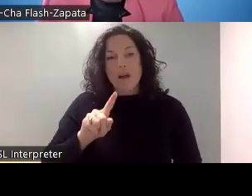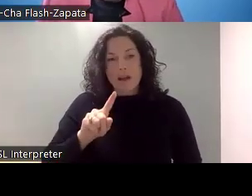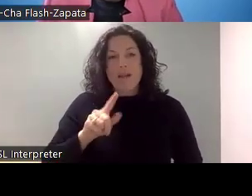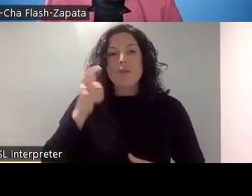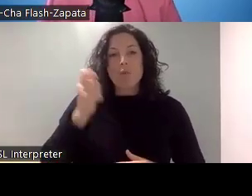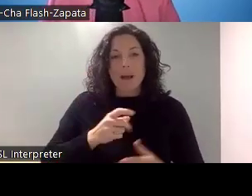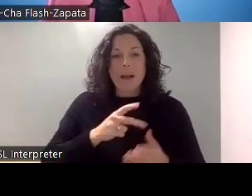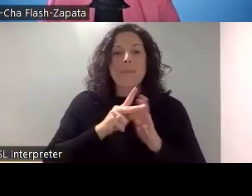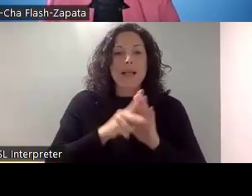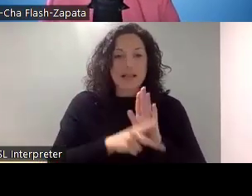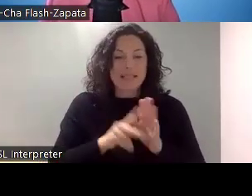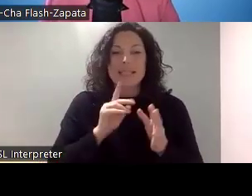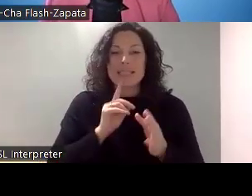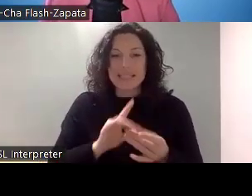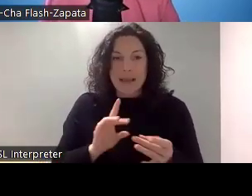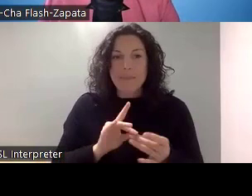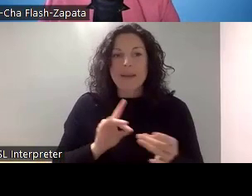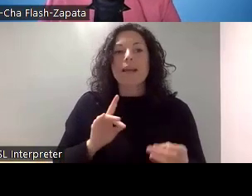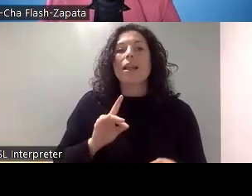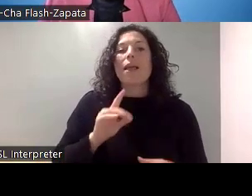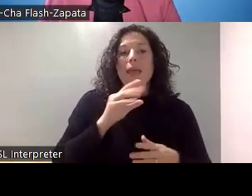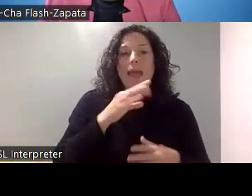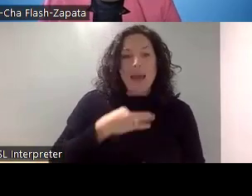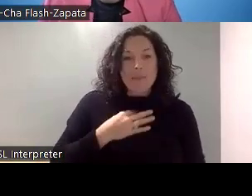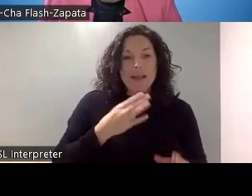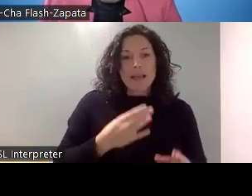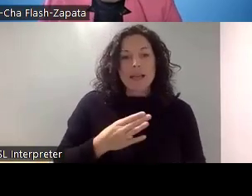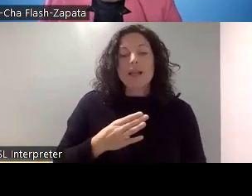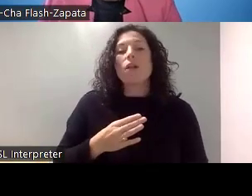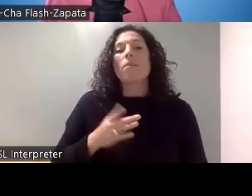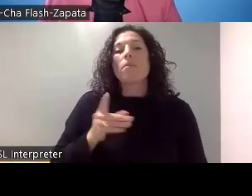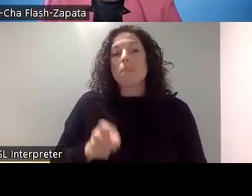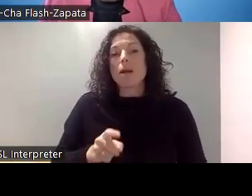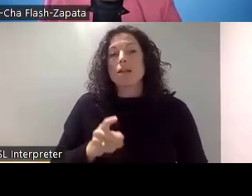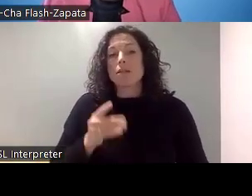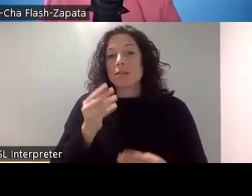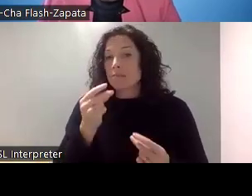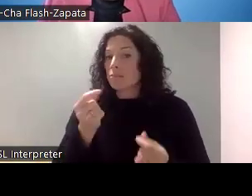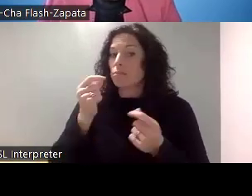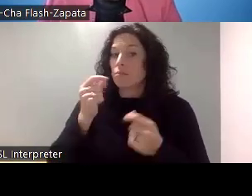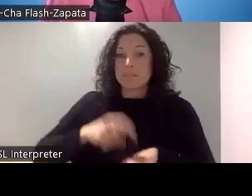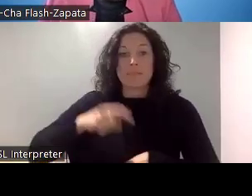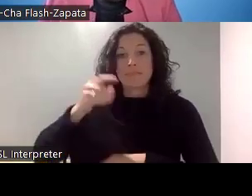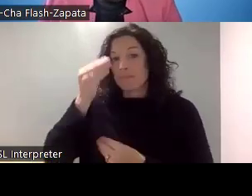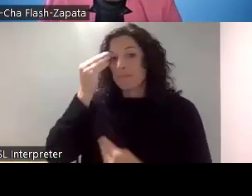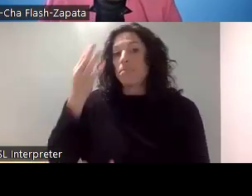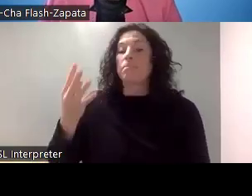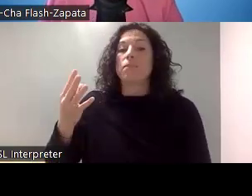the applicants are responsible for promptly notifying NIH of any substantial changes as ...